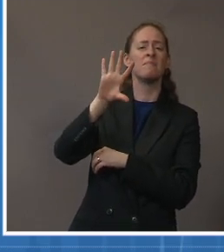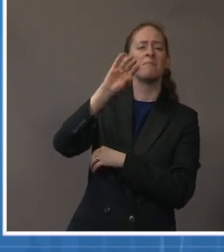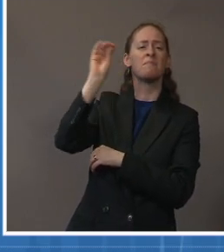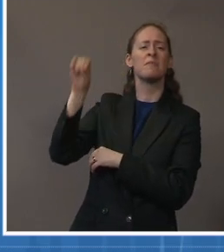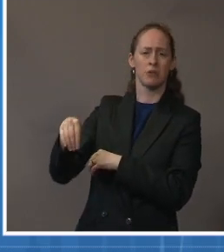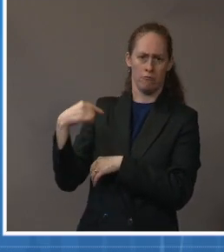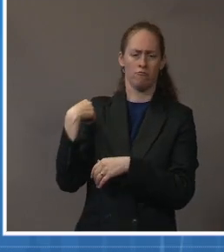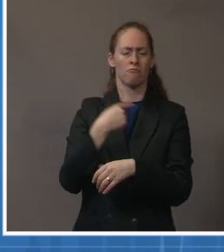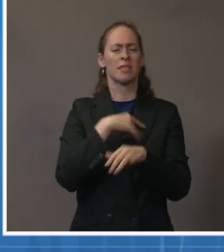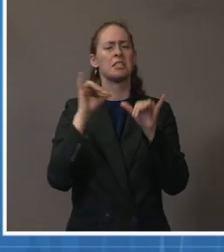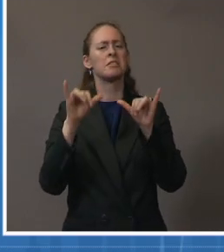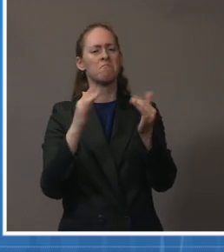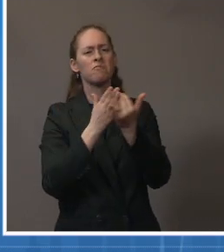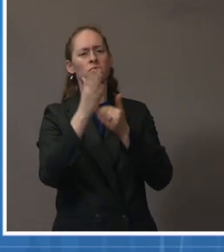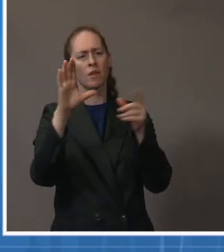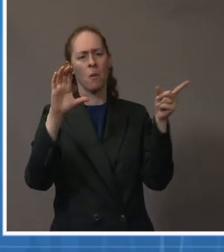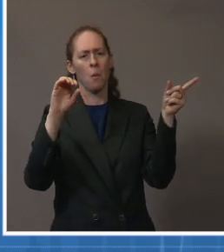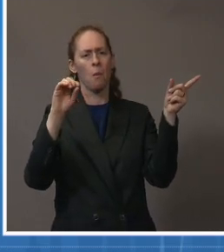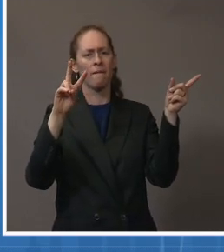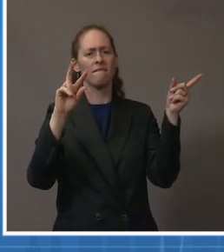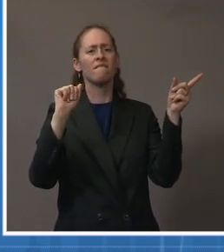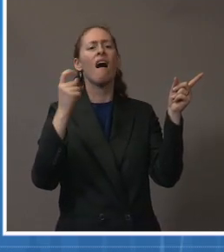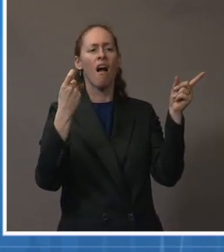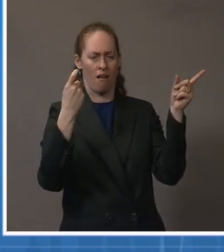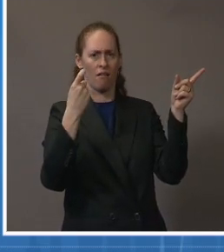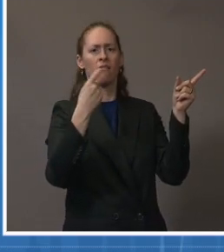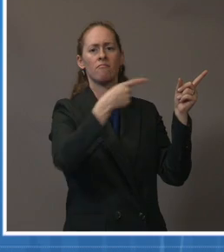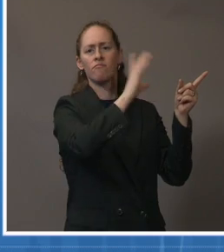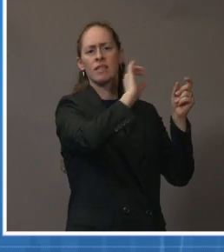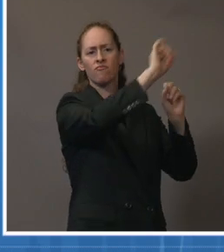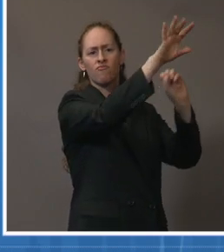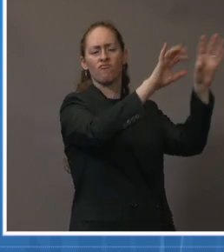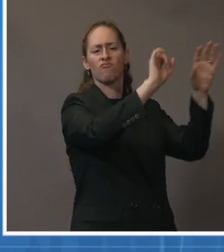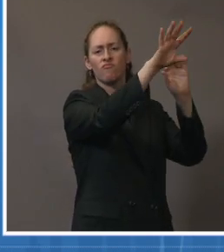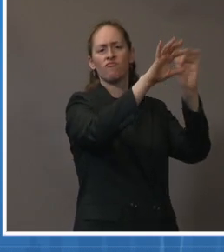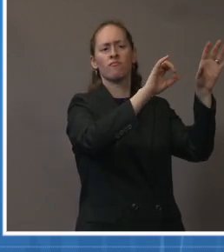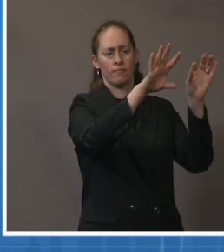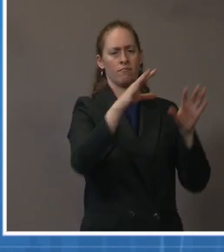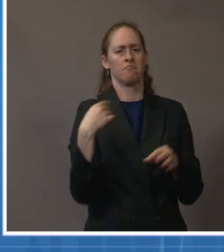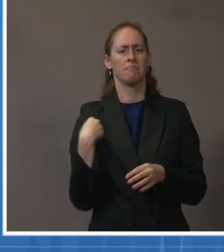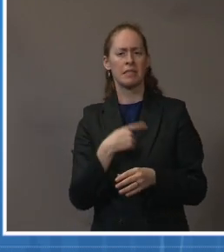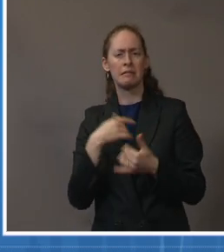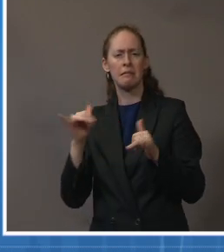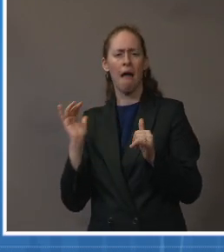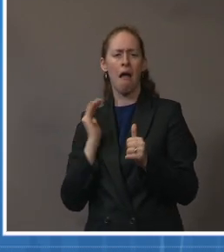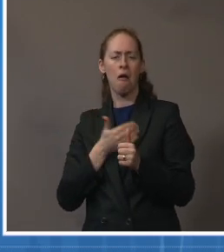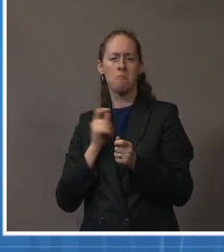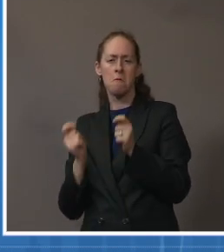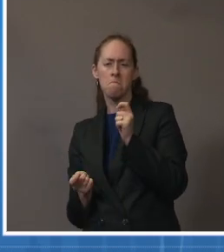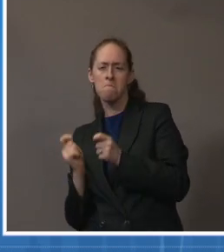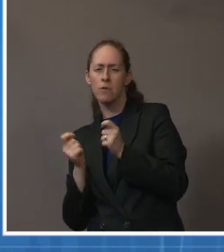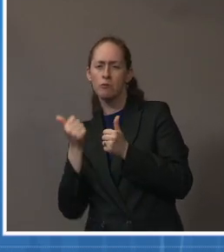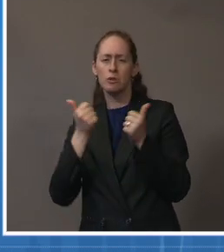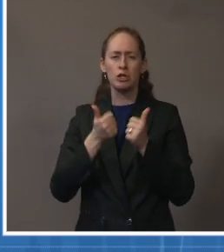but maintaining the capacity to allocate doses outside the COVAX formula as necessary.